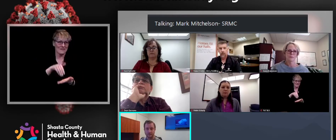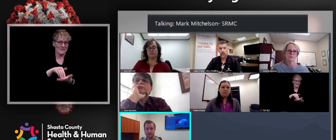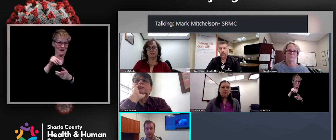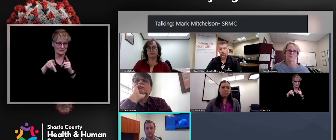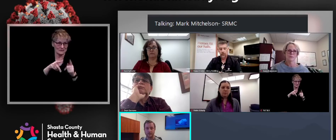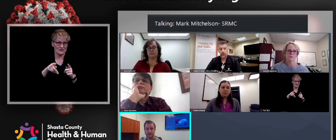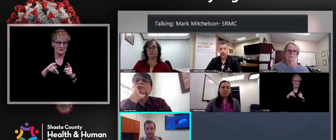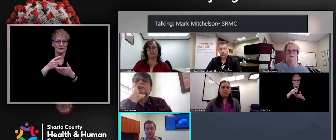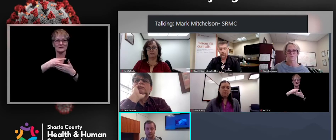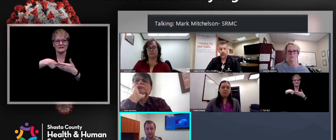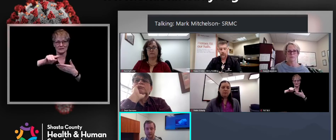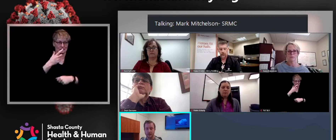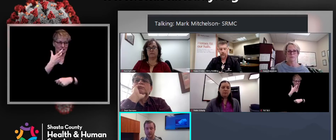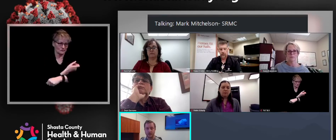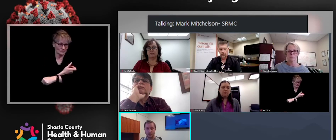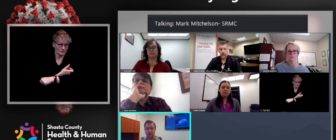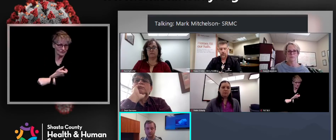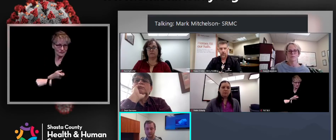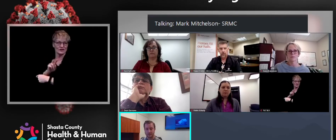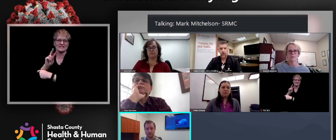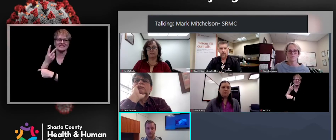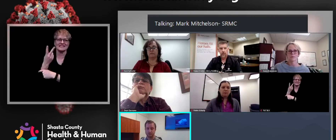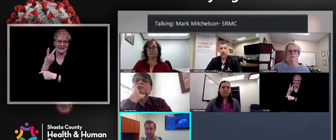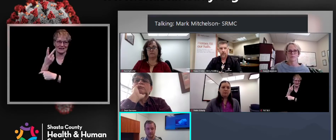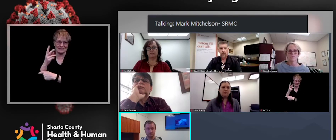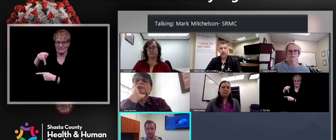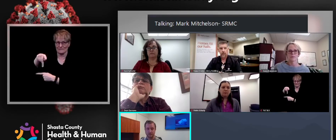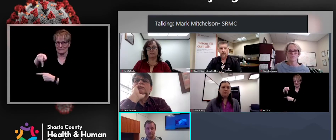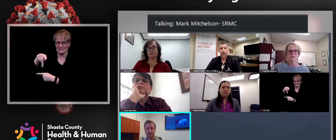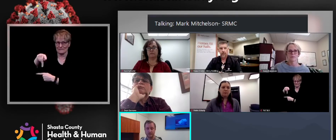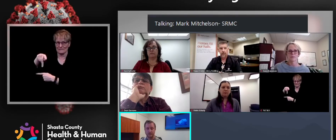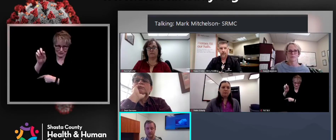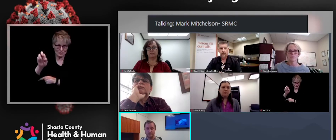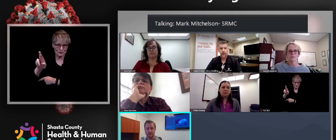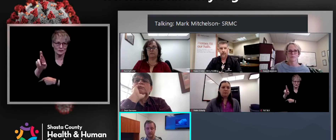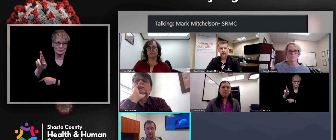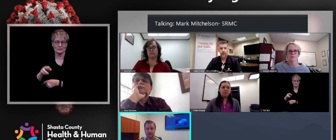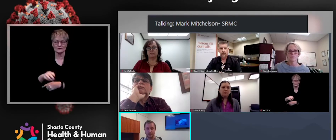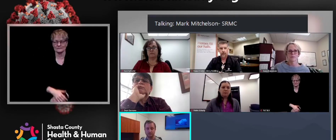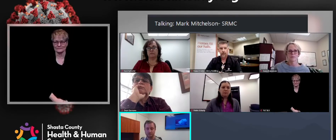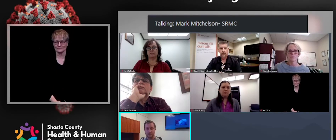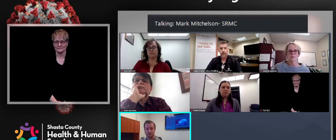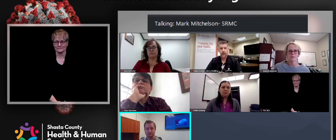there for them at that time. So next week, just individuals getting a second shot. Thank you.